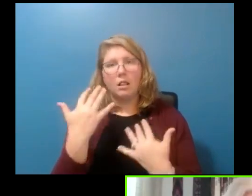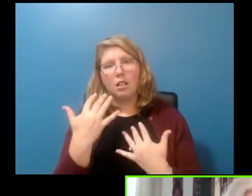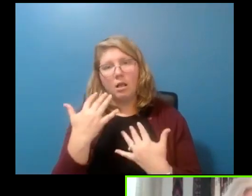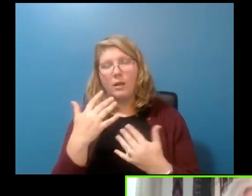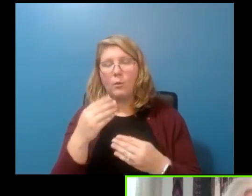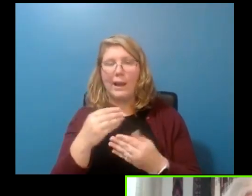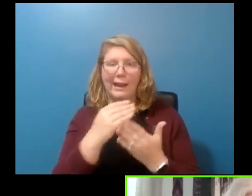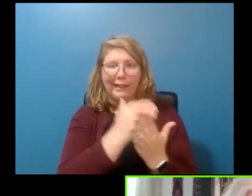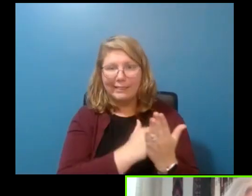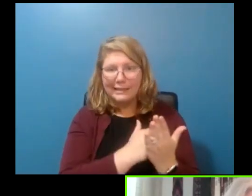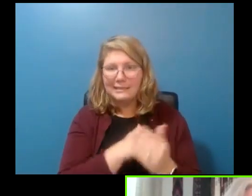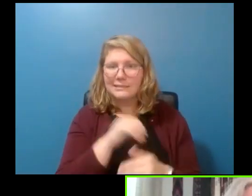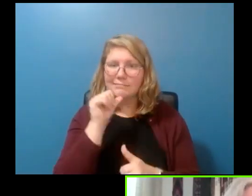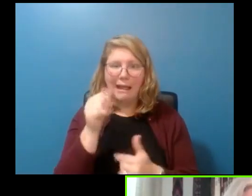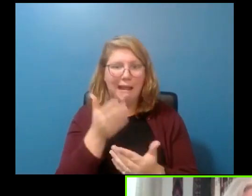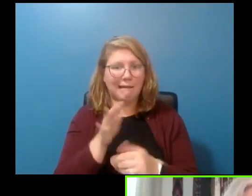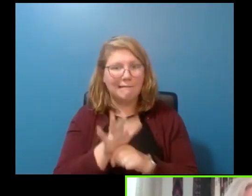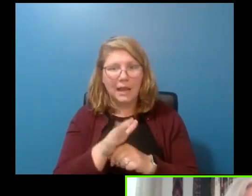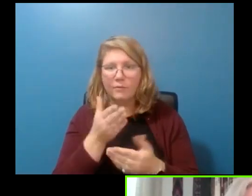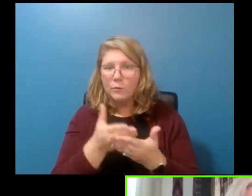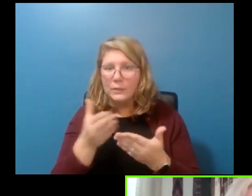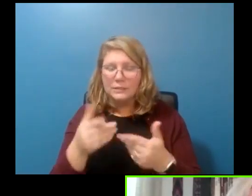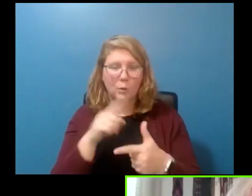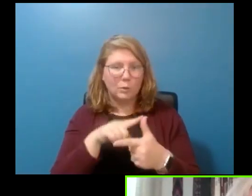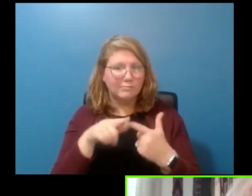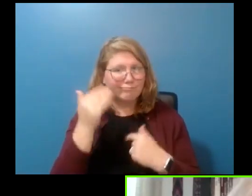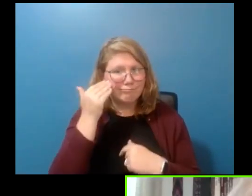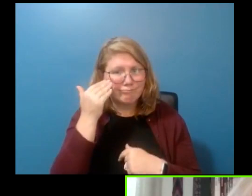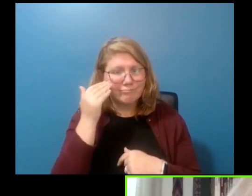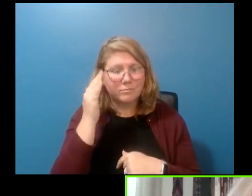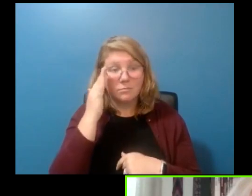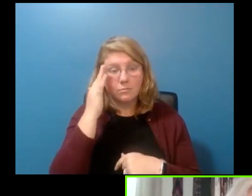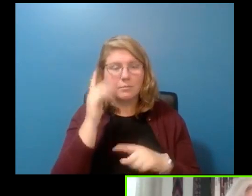there. A wonderful, wonderful. Sue, is